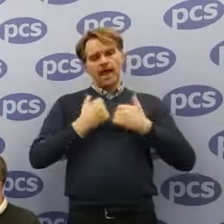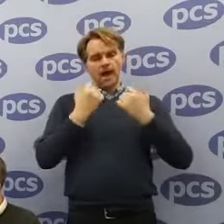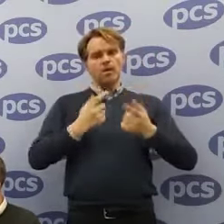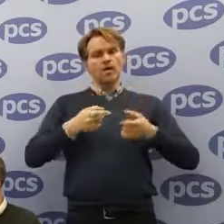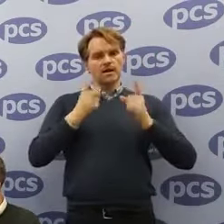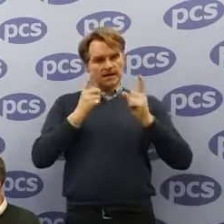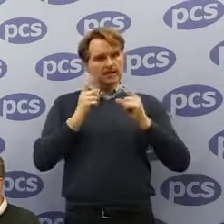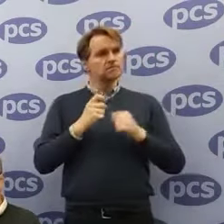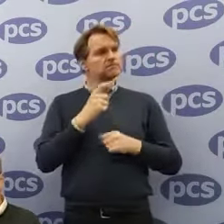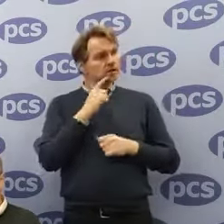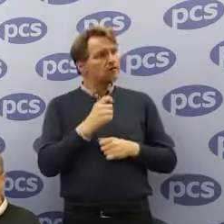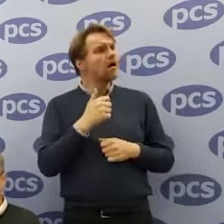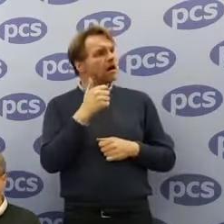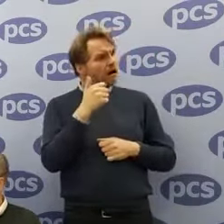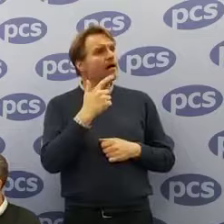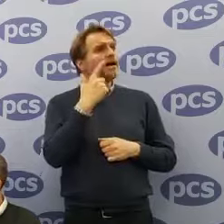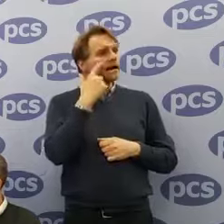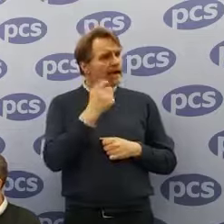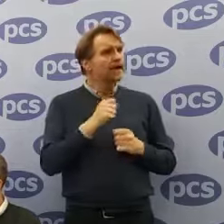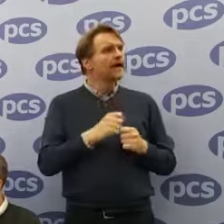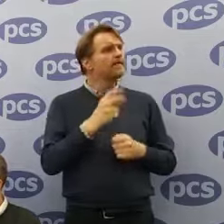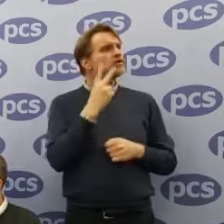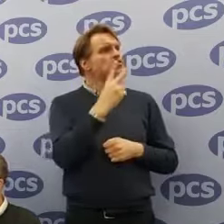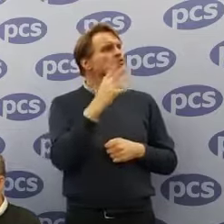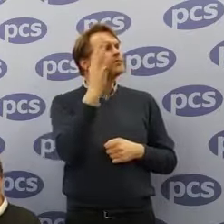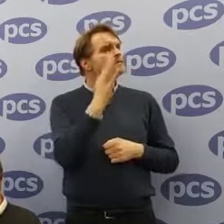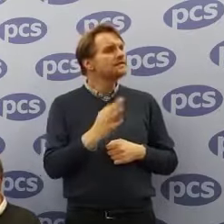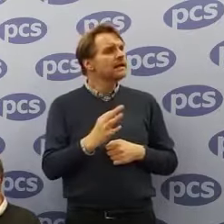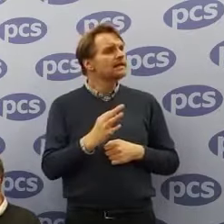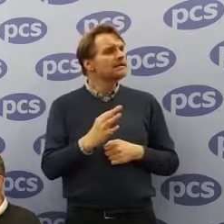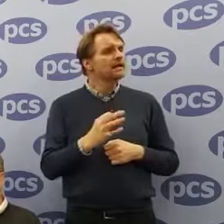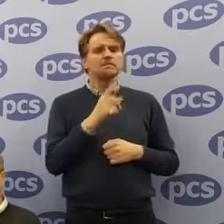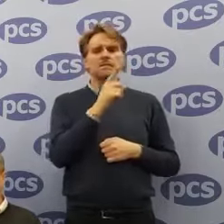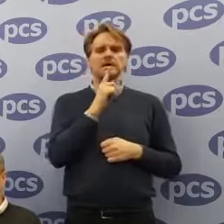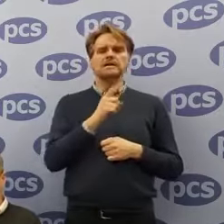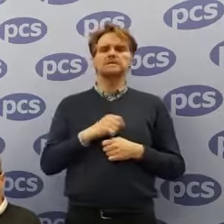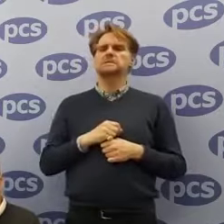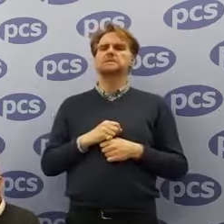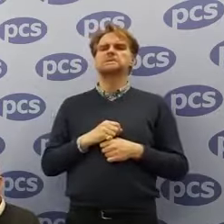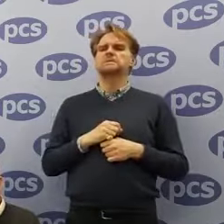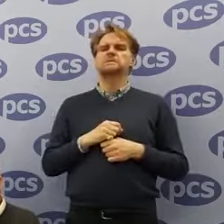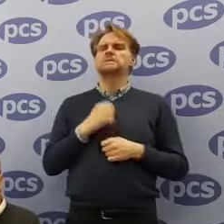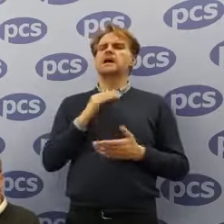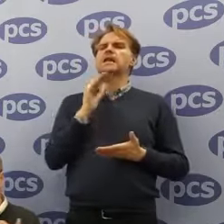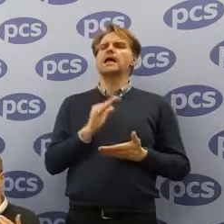up to 2% and they voted and decided to have less. In other words the way that